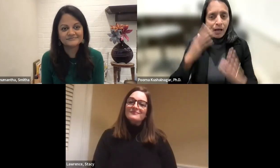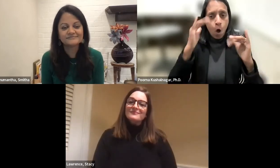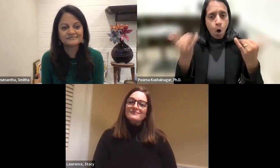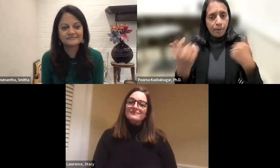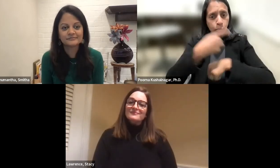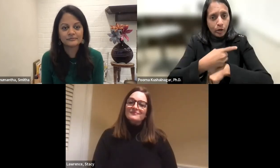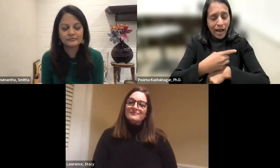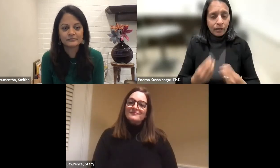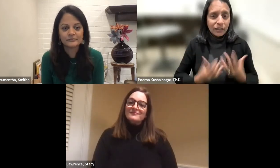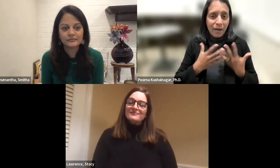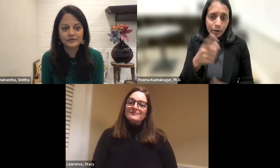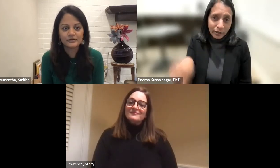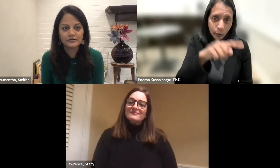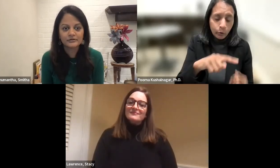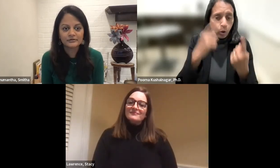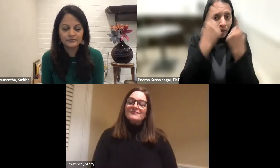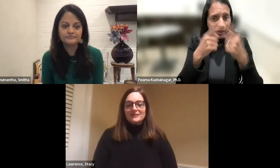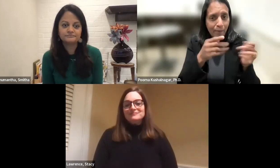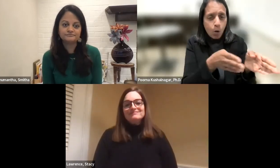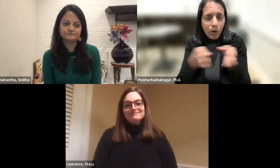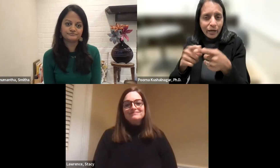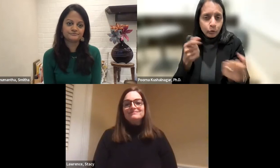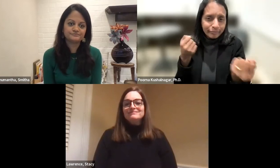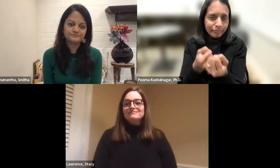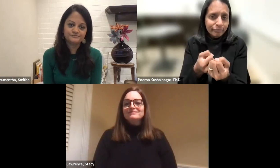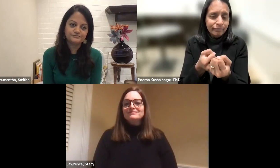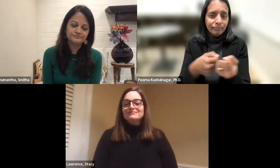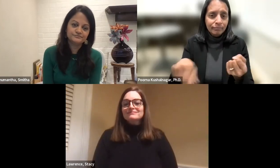through our conversation as well as watching the film.